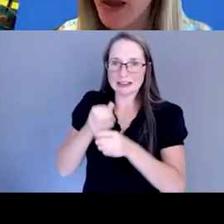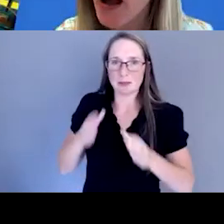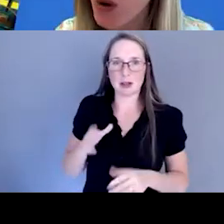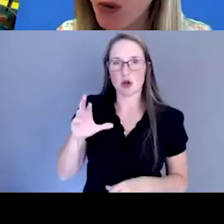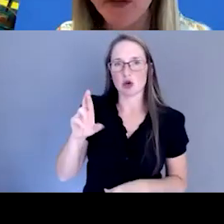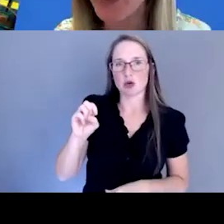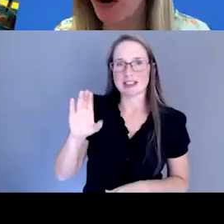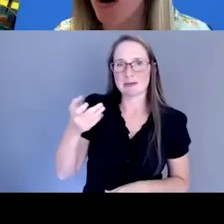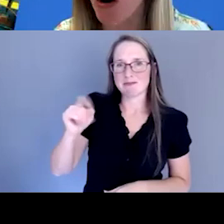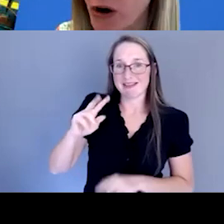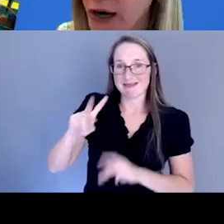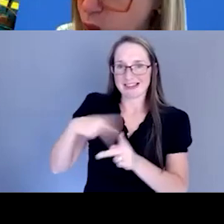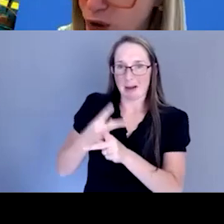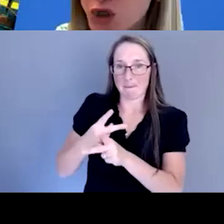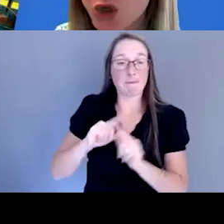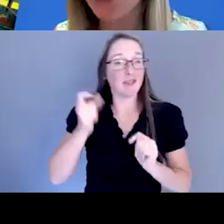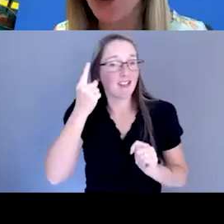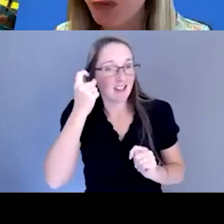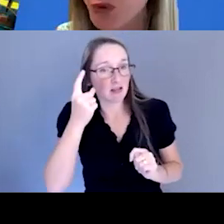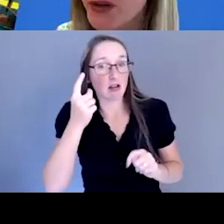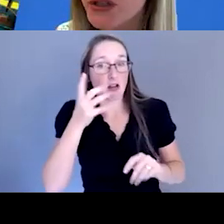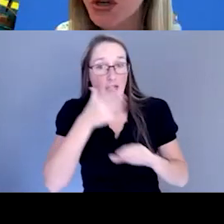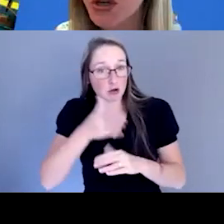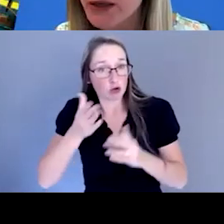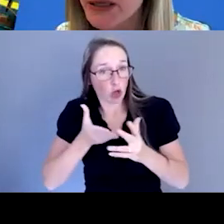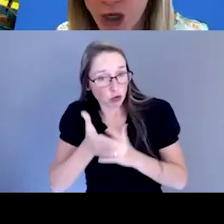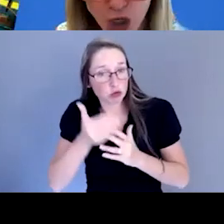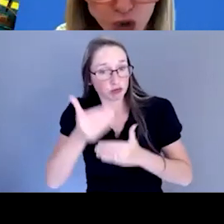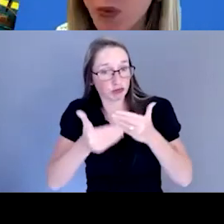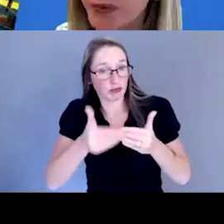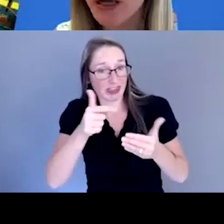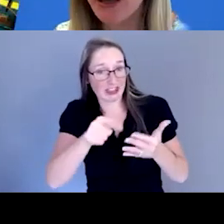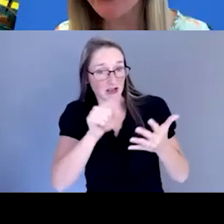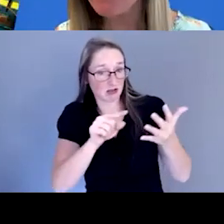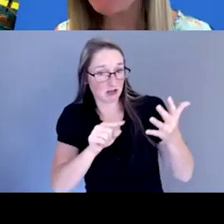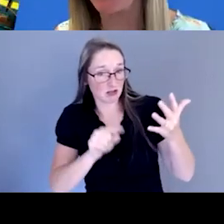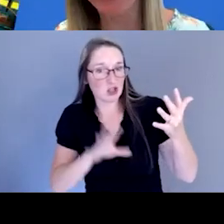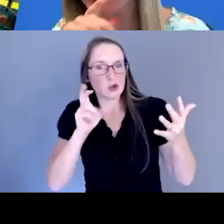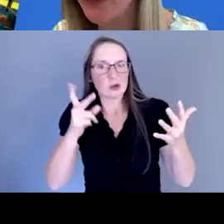However, there are once you have gone through this document, you will see a number that say,